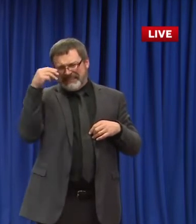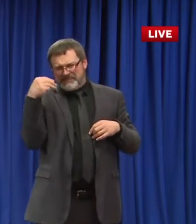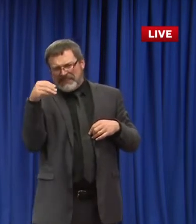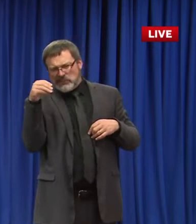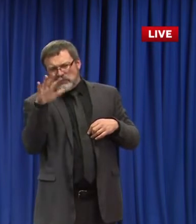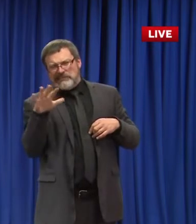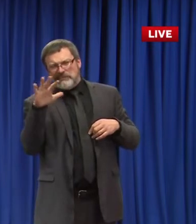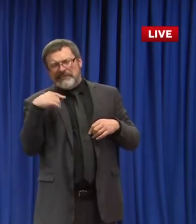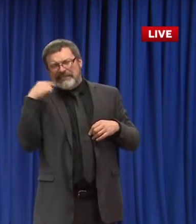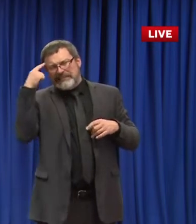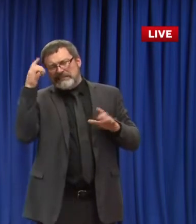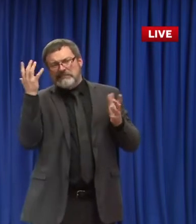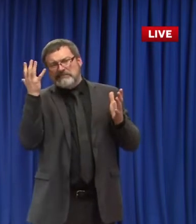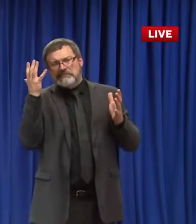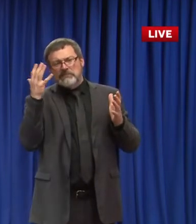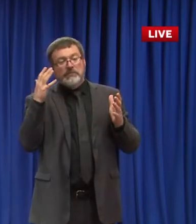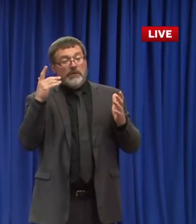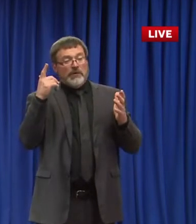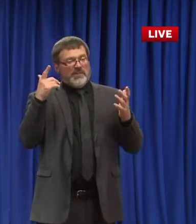IT WAS IN A LIQUOR STORE IN MANCHESTER.